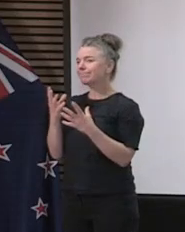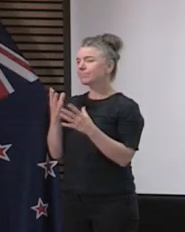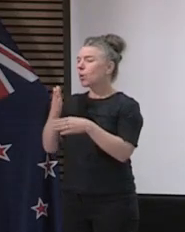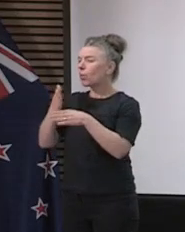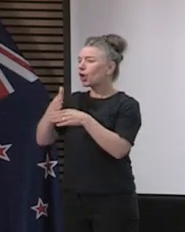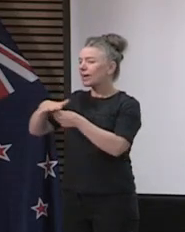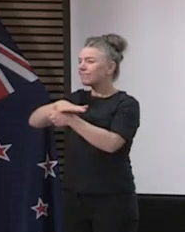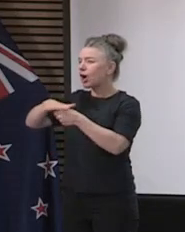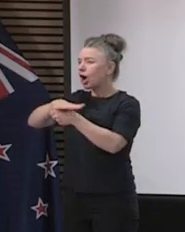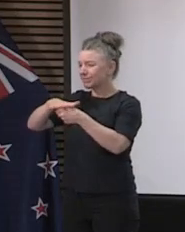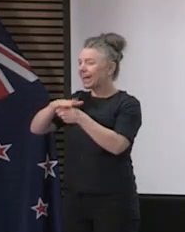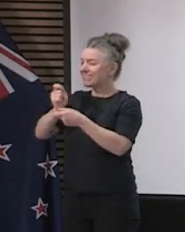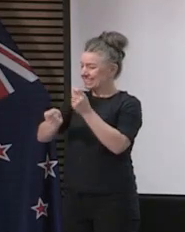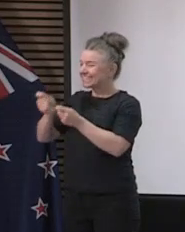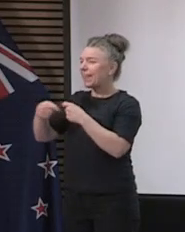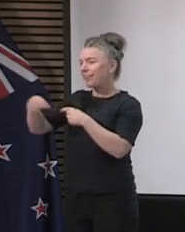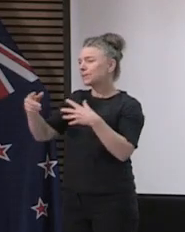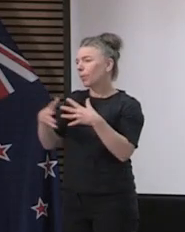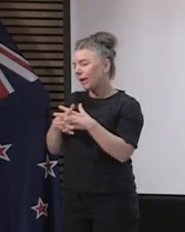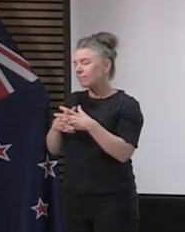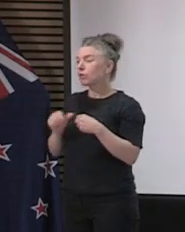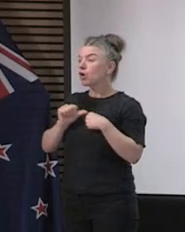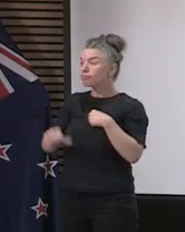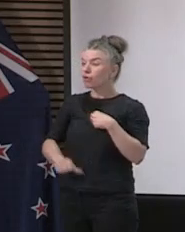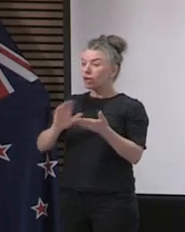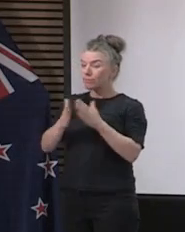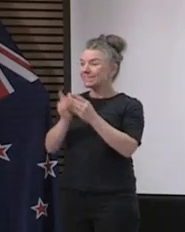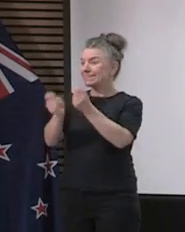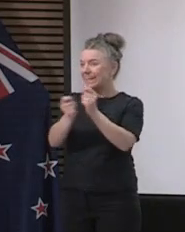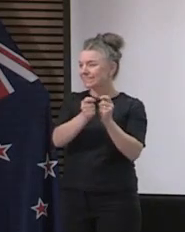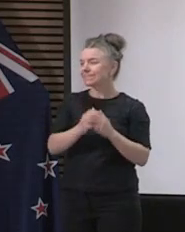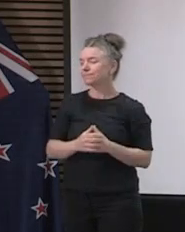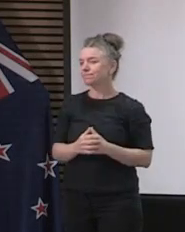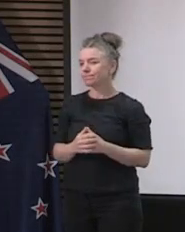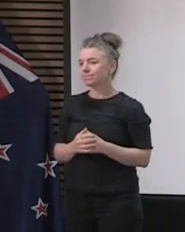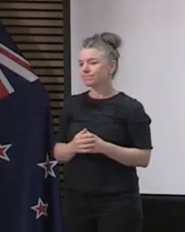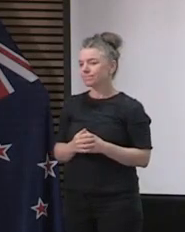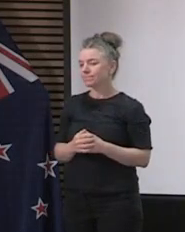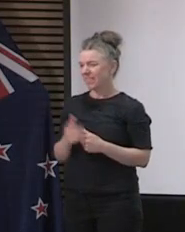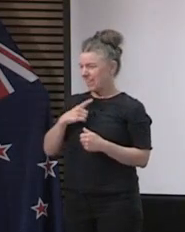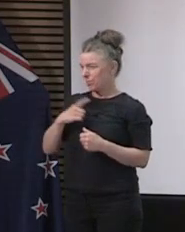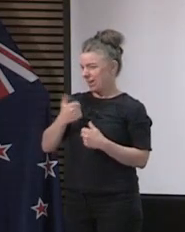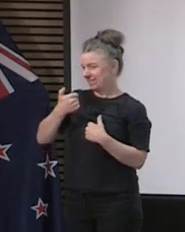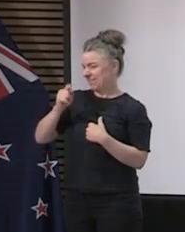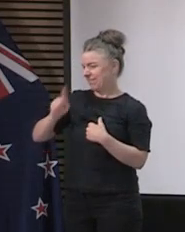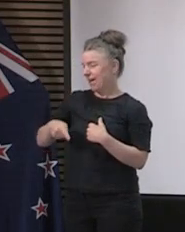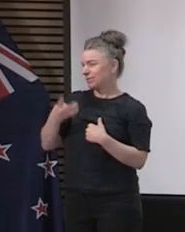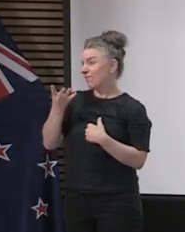is widespread testing happening across a range of workforces and settings by our DHBs this week and out in